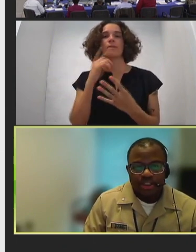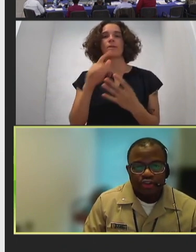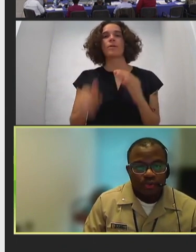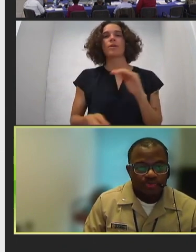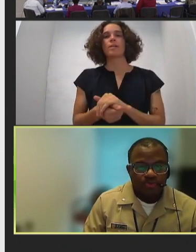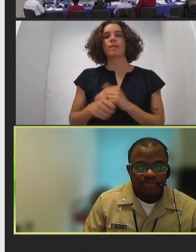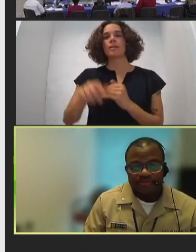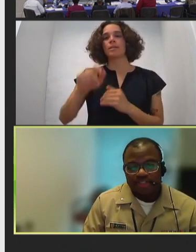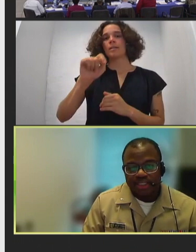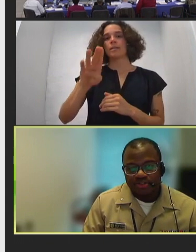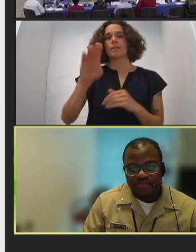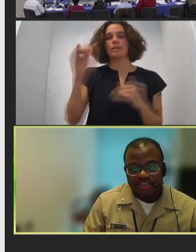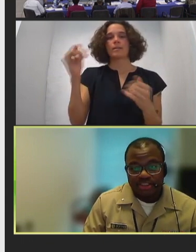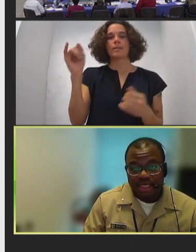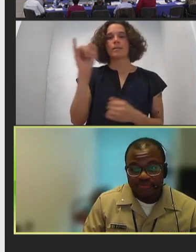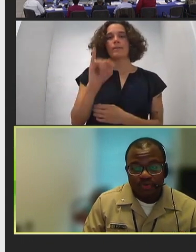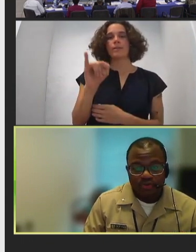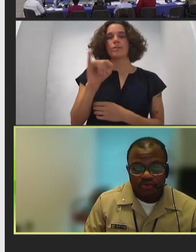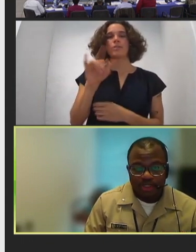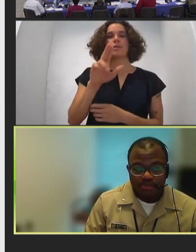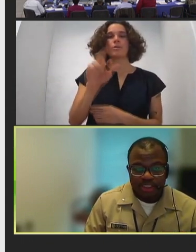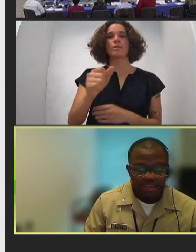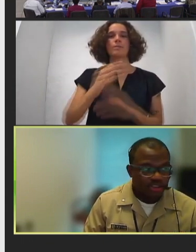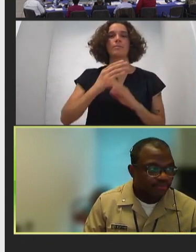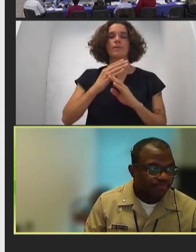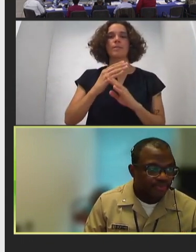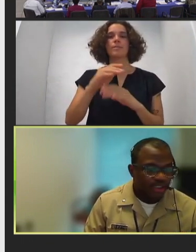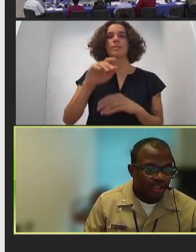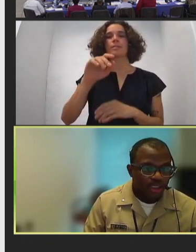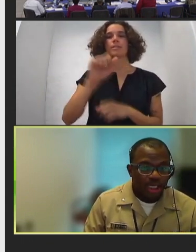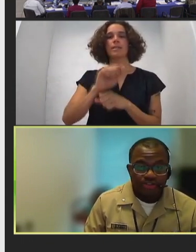U.S. Preventive Services Task Force recommendation. And so,